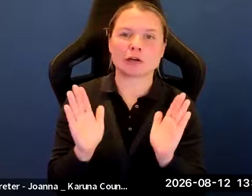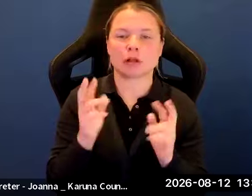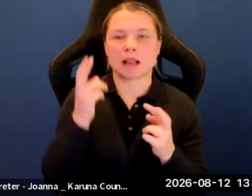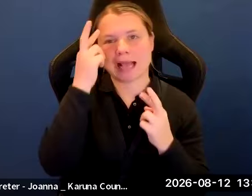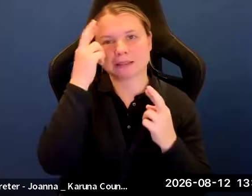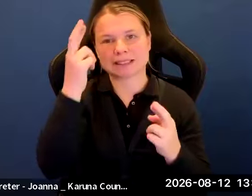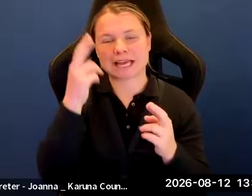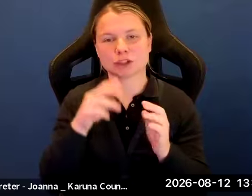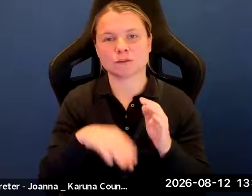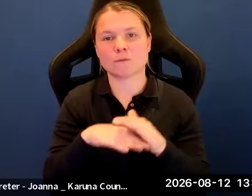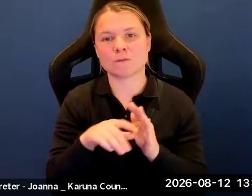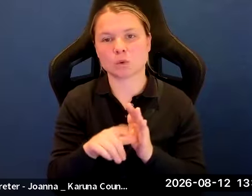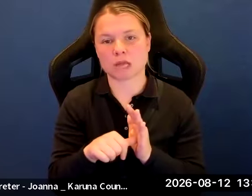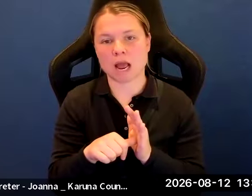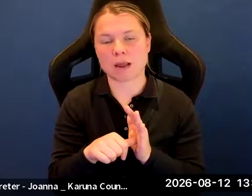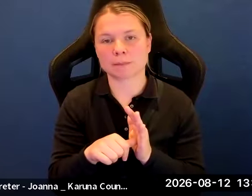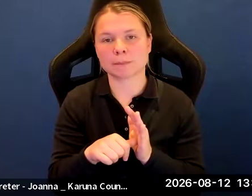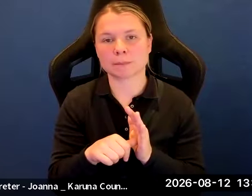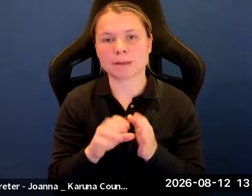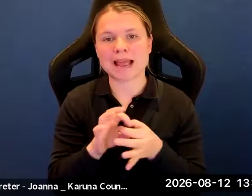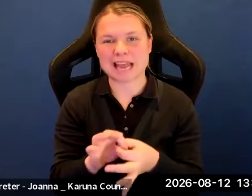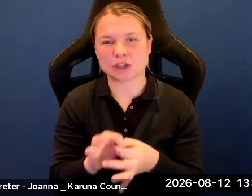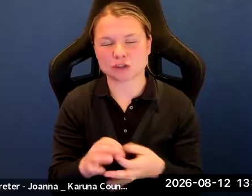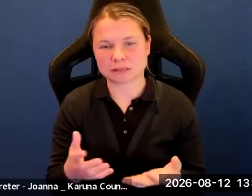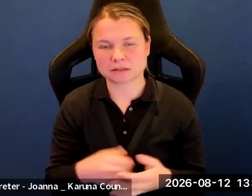at this stage we're not specifying specific hours,